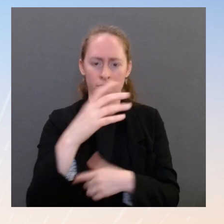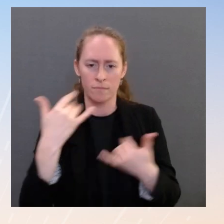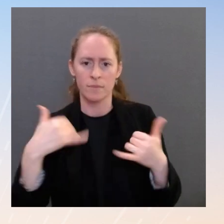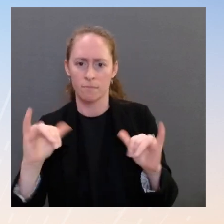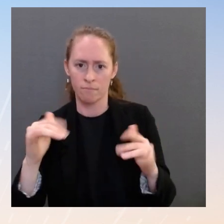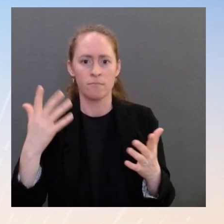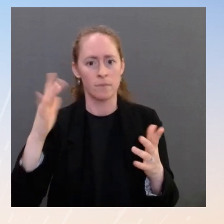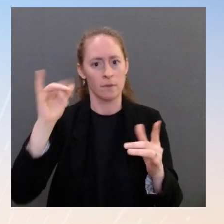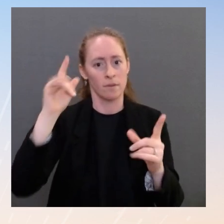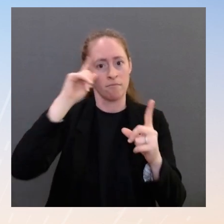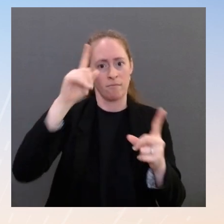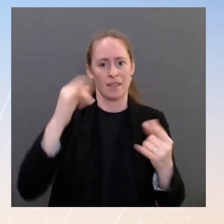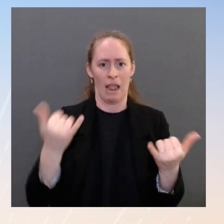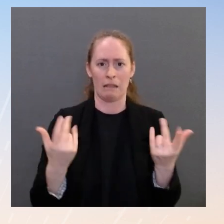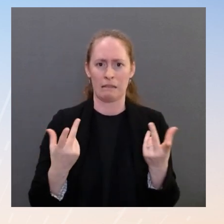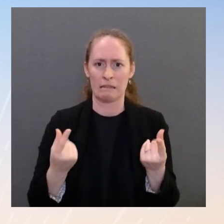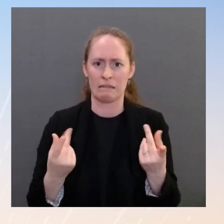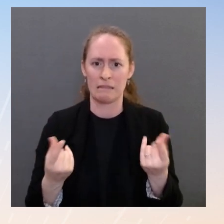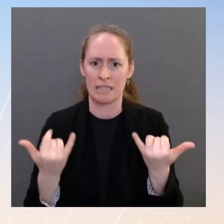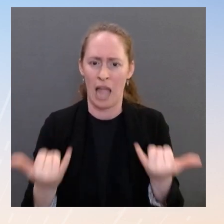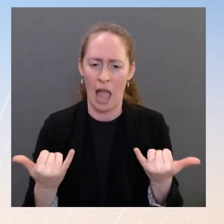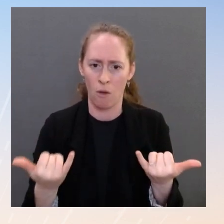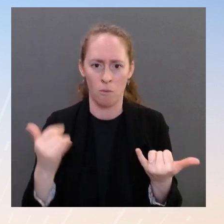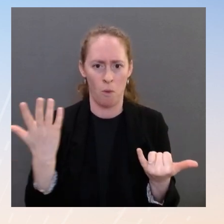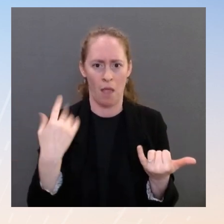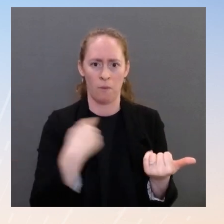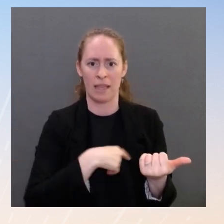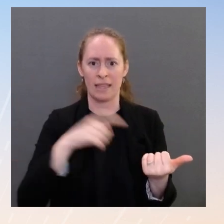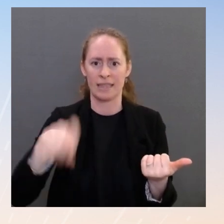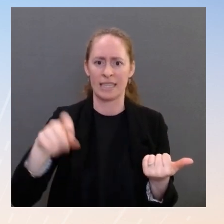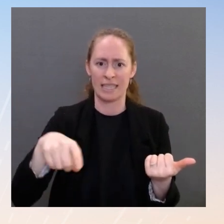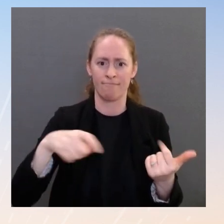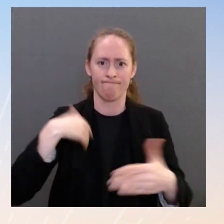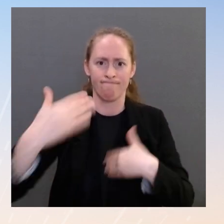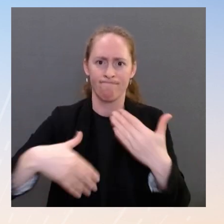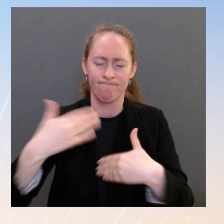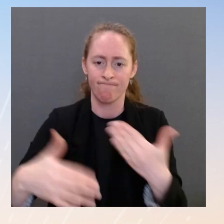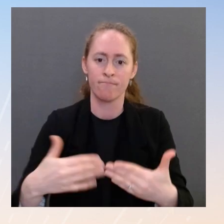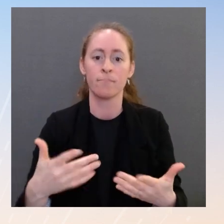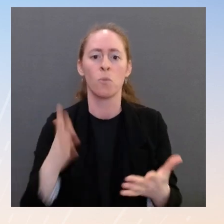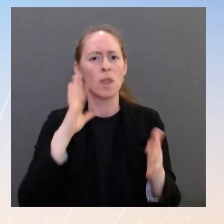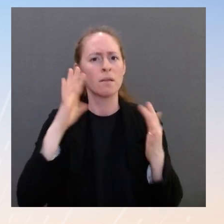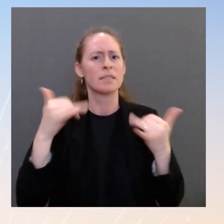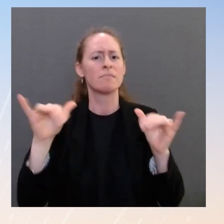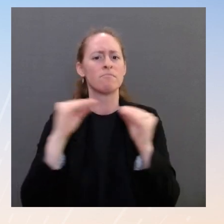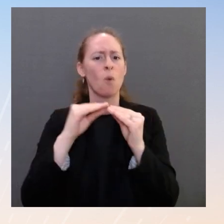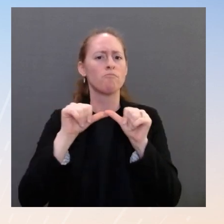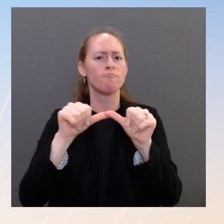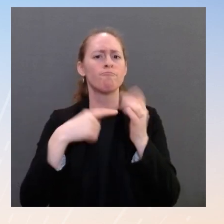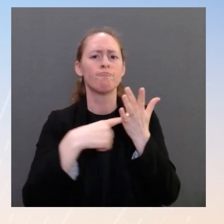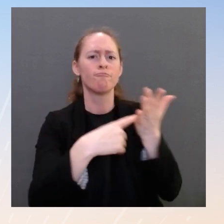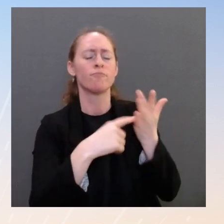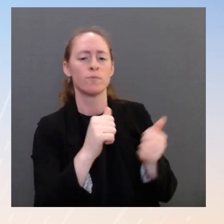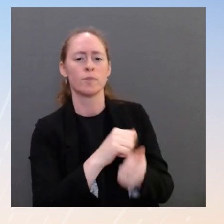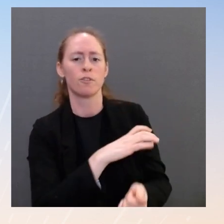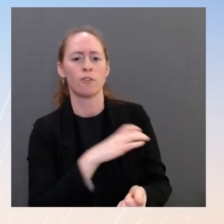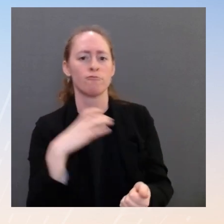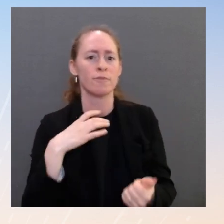And that was a discussion, obviously, that we didn't get through but we will continue with Congress in the coming days and weeks. Thanks so much, everyone.